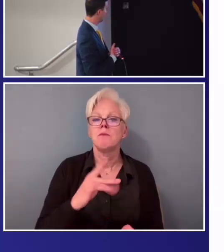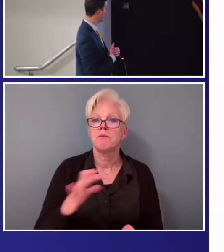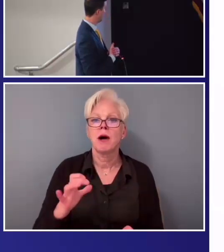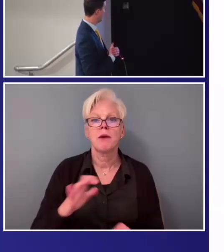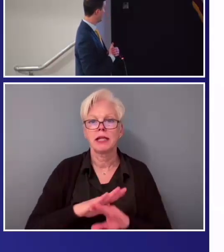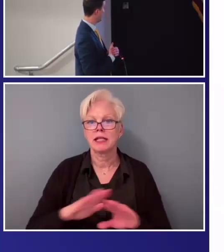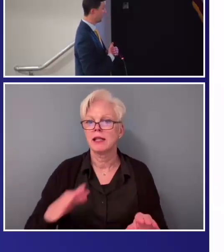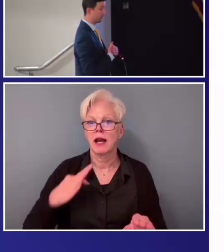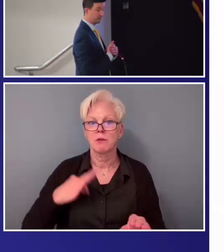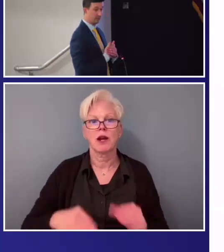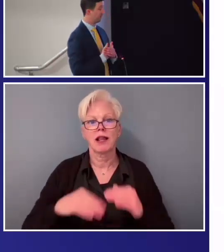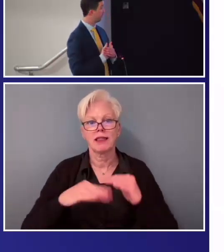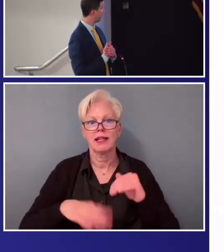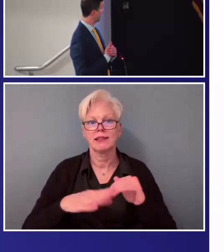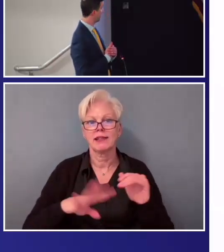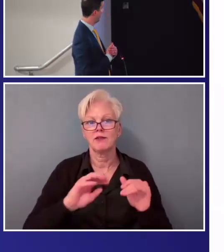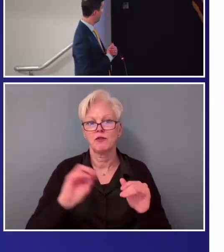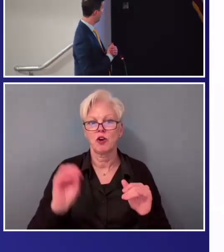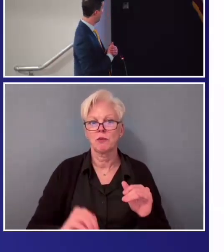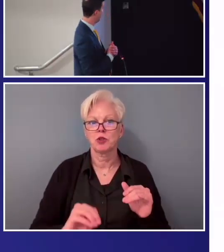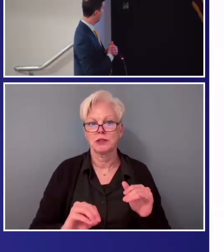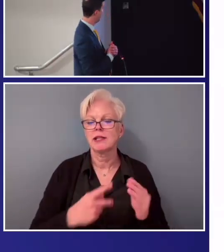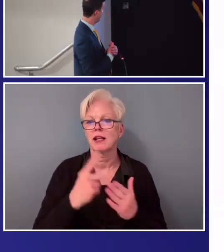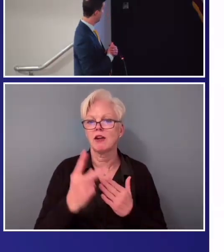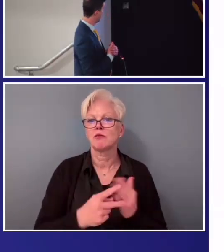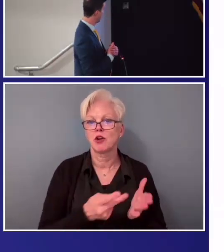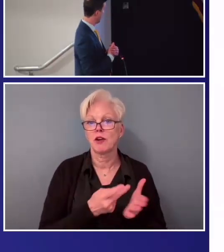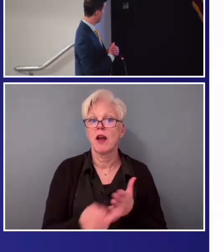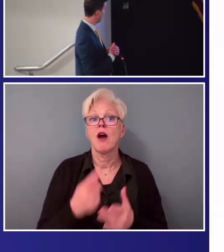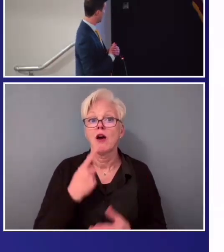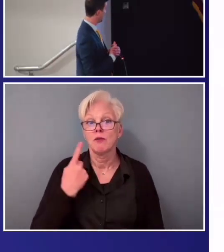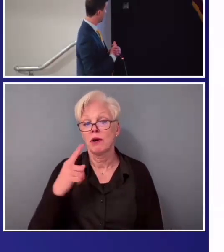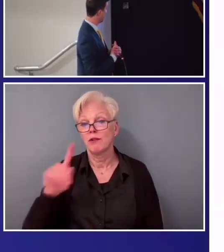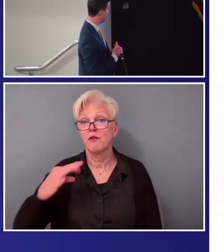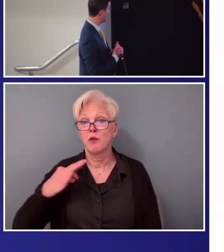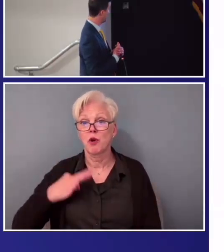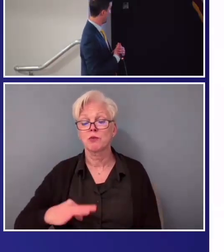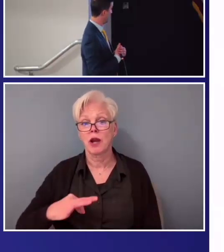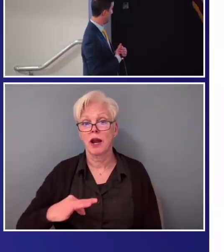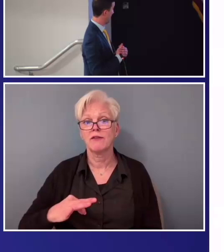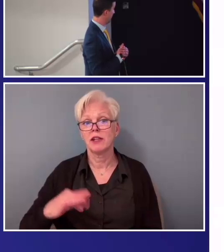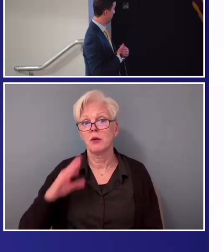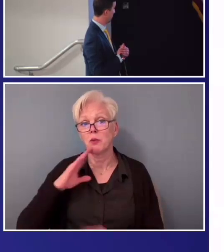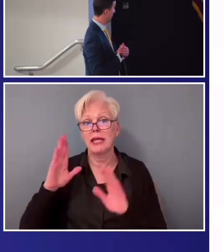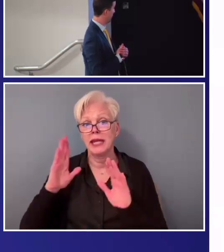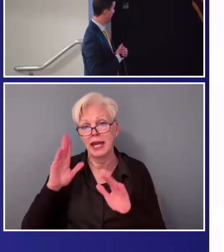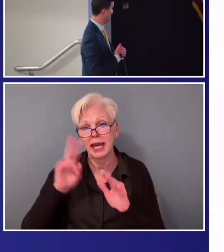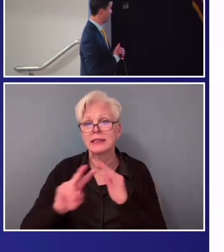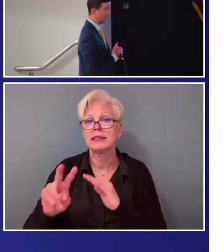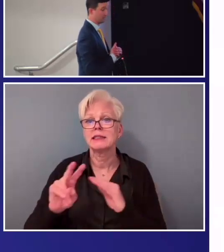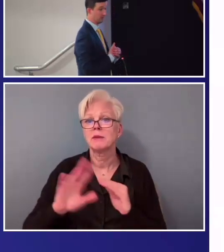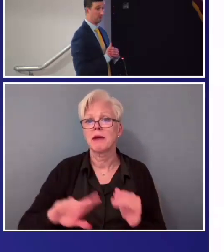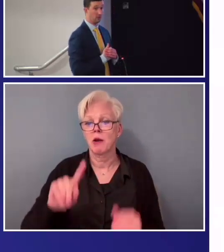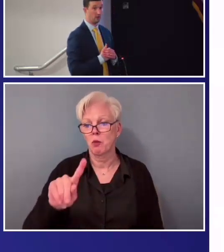fewer than 4% of programs fail. But in the for-profit sector, we anticipate about a third of all